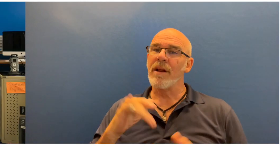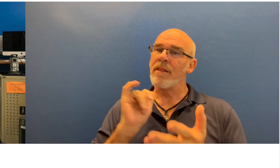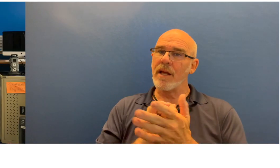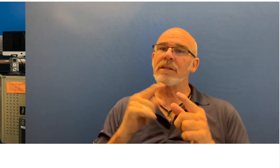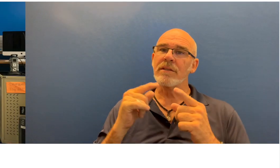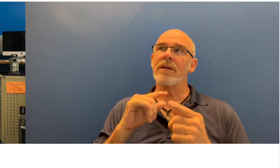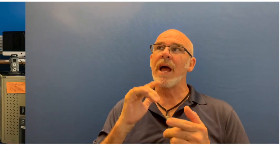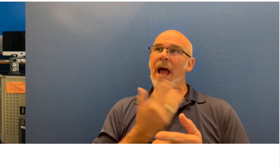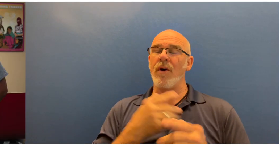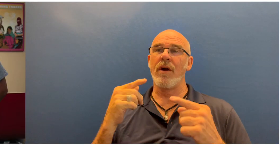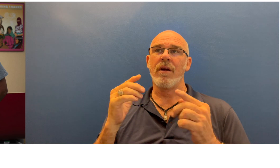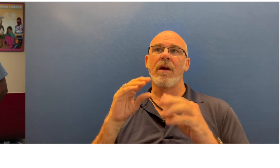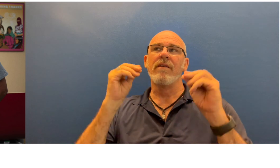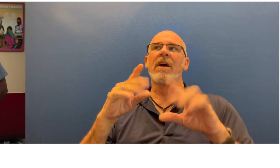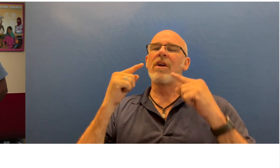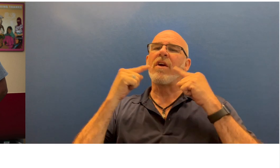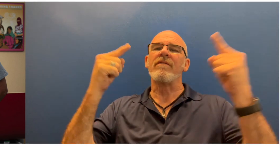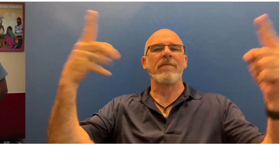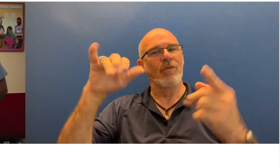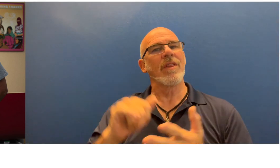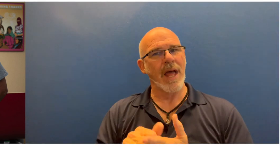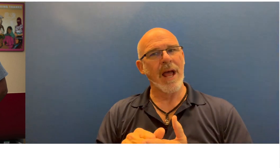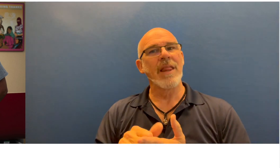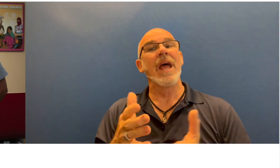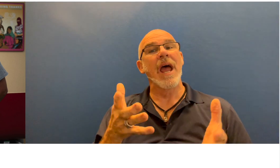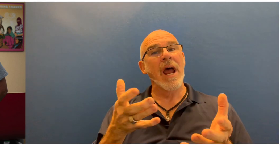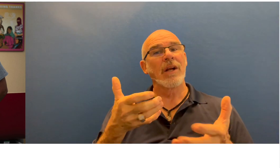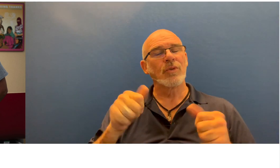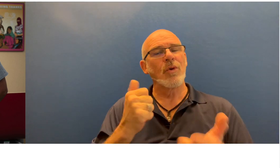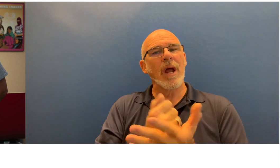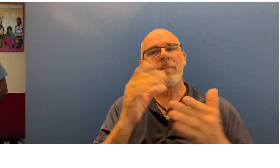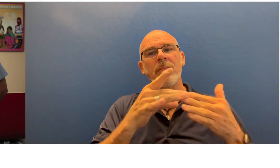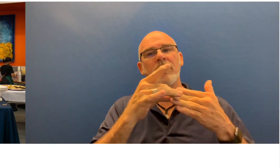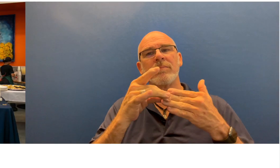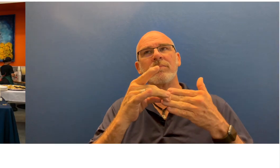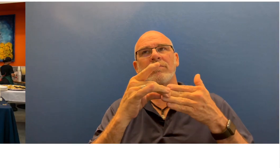They want to connect students with the resources they need to succeed. whether that's tutoring,